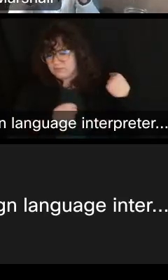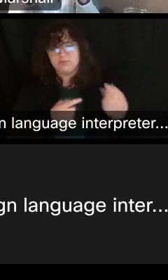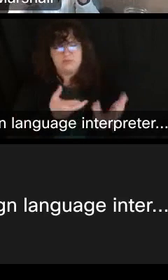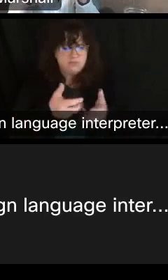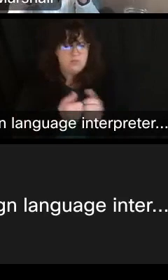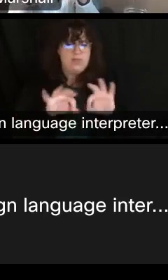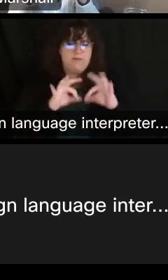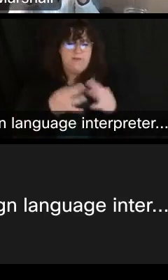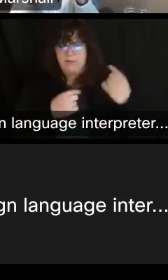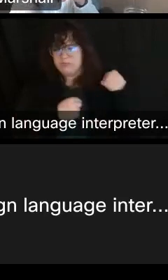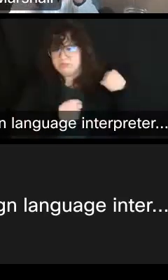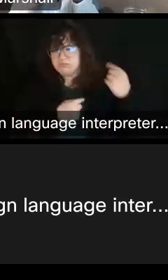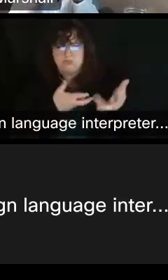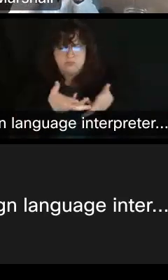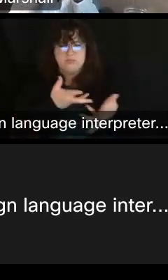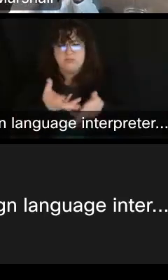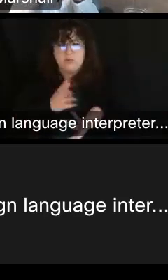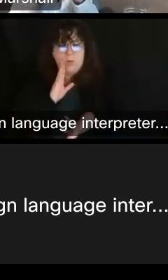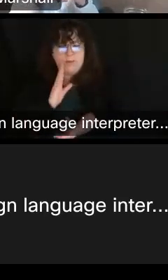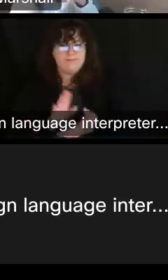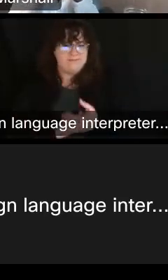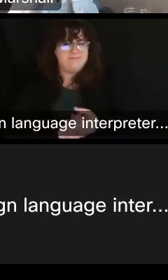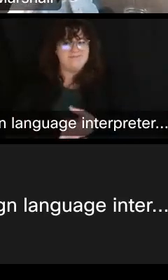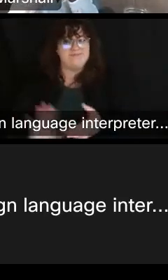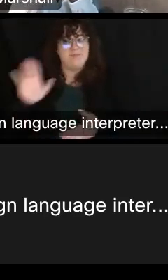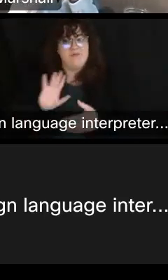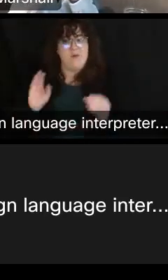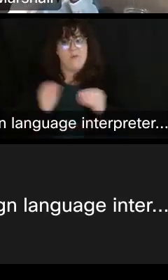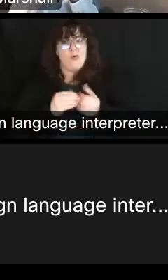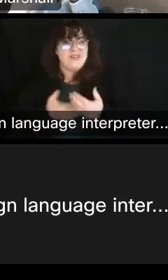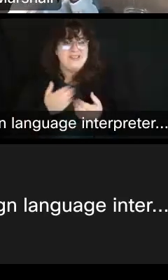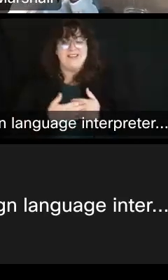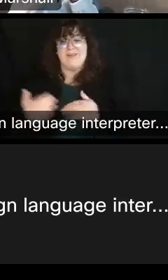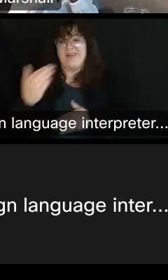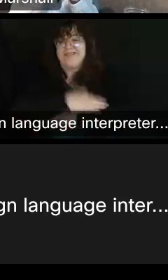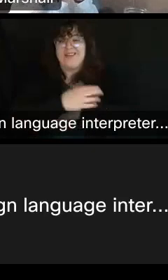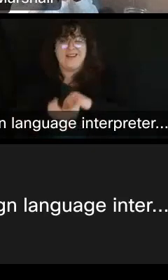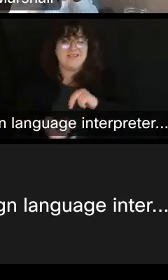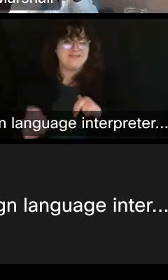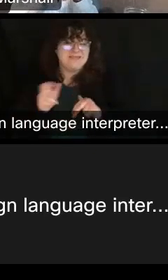I know when I was back in the field it was easy to sit at my desk and do my own functional